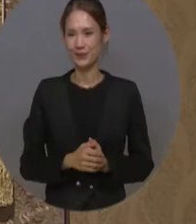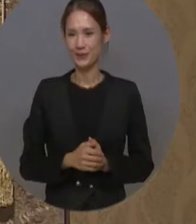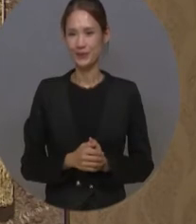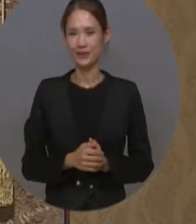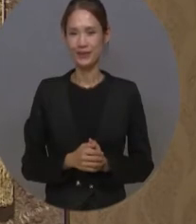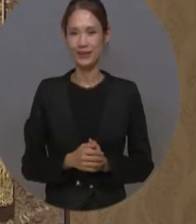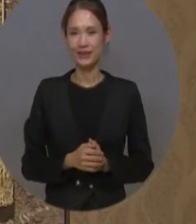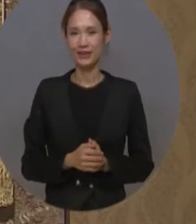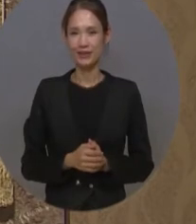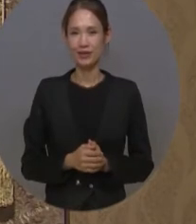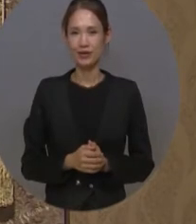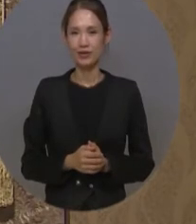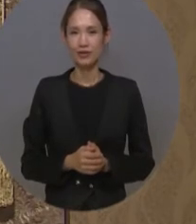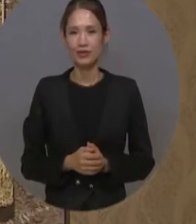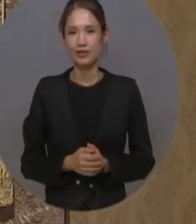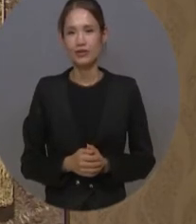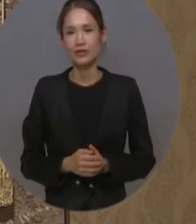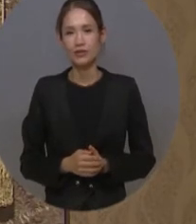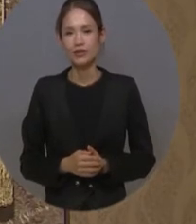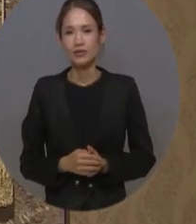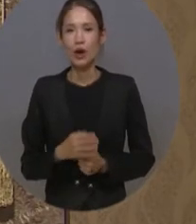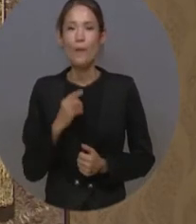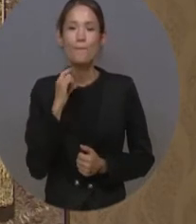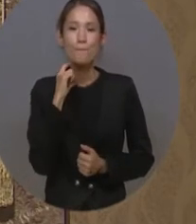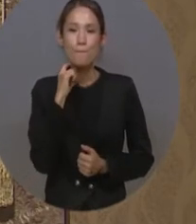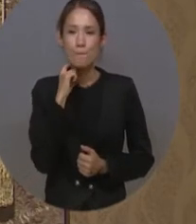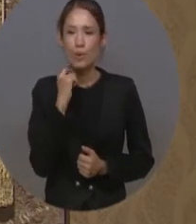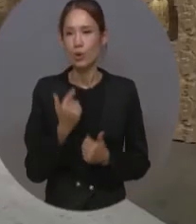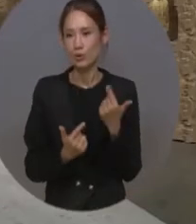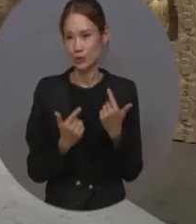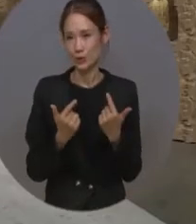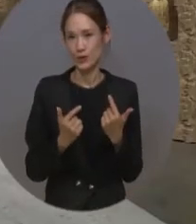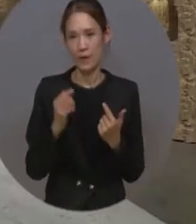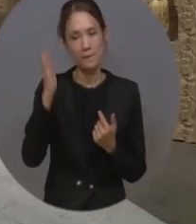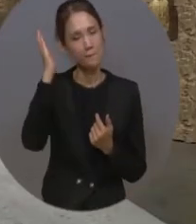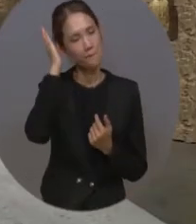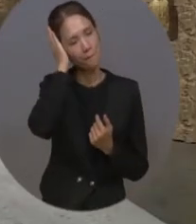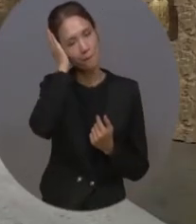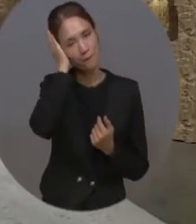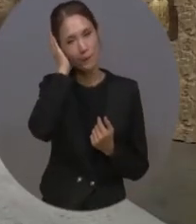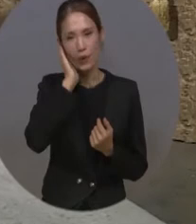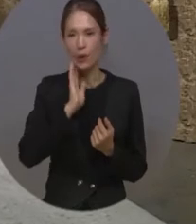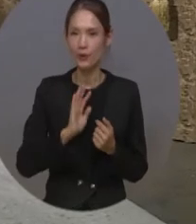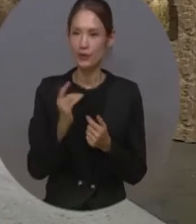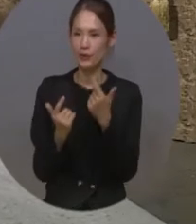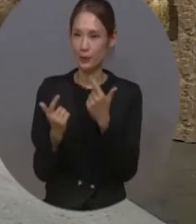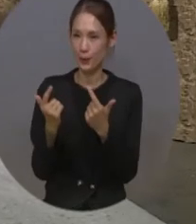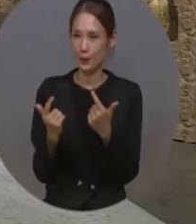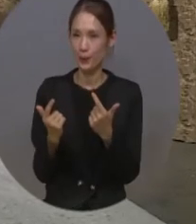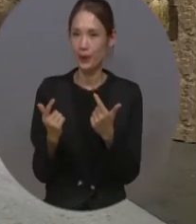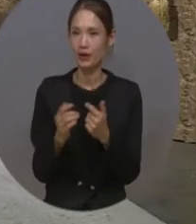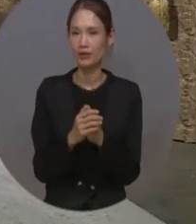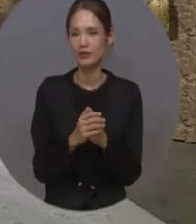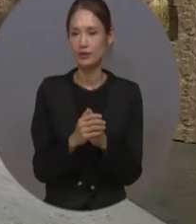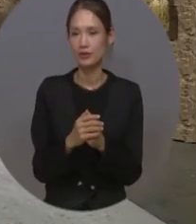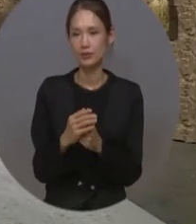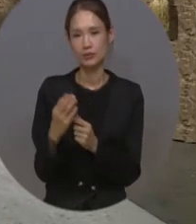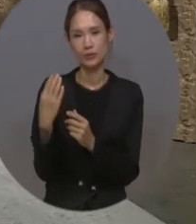Anyway you can control your neck and head height When lying on the side, the height changes completely depending on the shoulder width